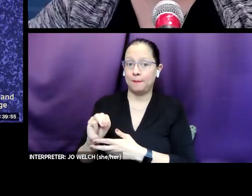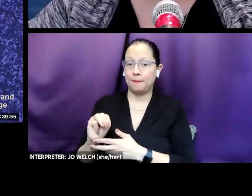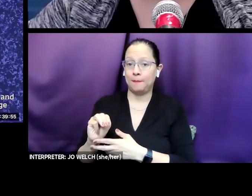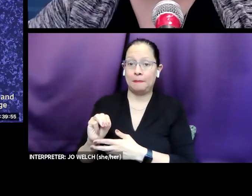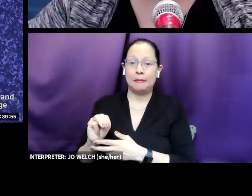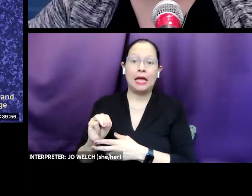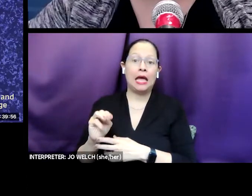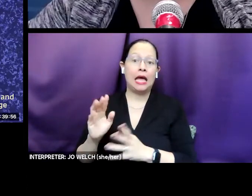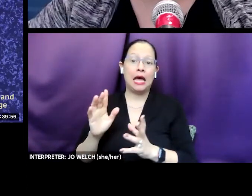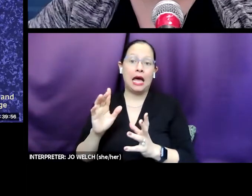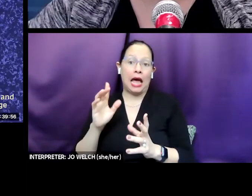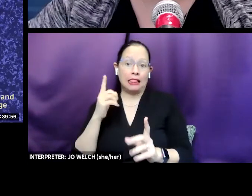sent Hunter.